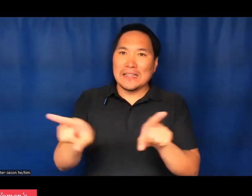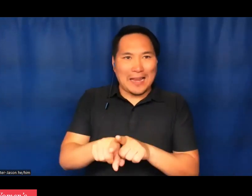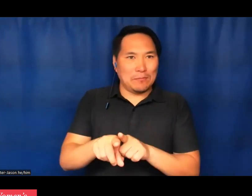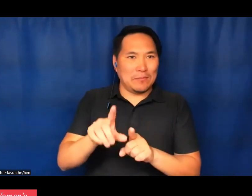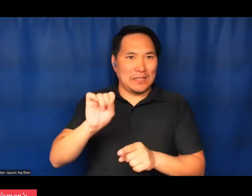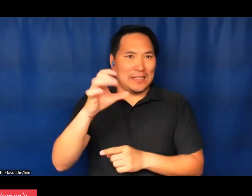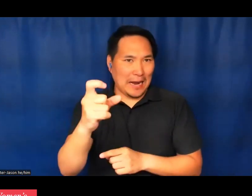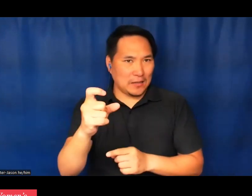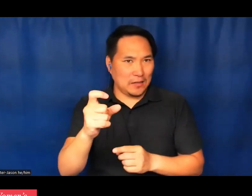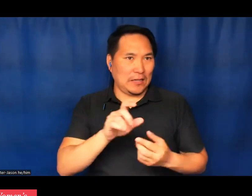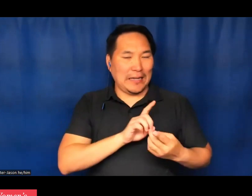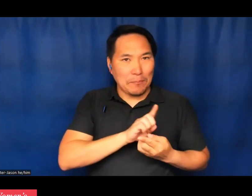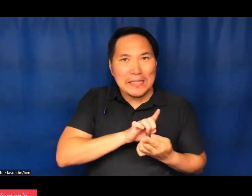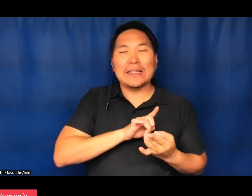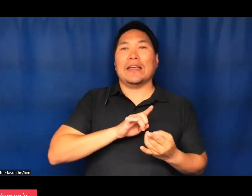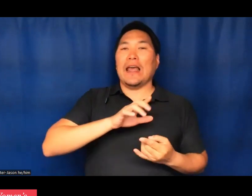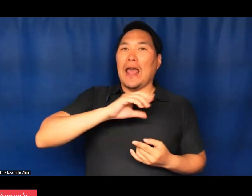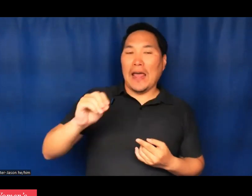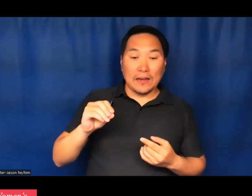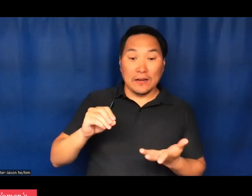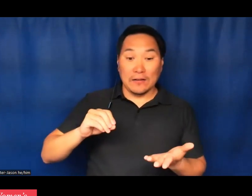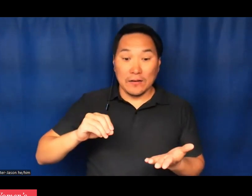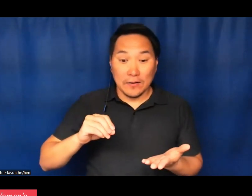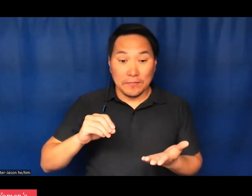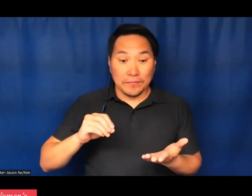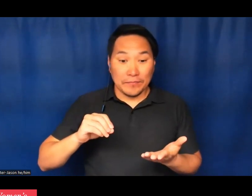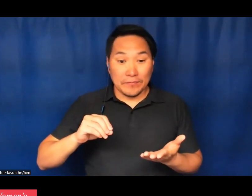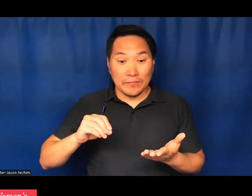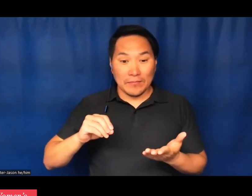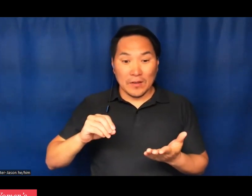Obergefell versus Ohio with same-sex marriage.